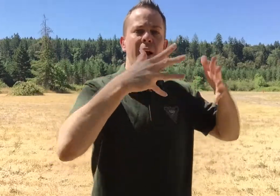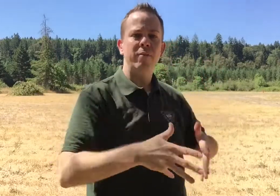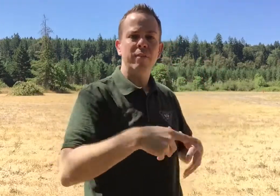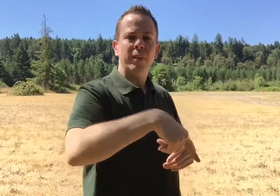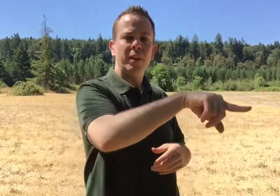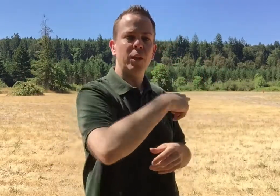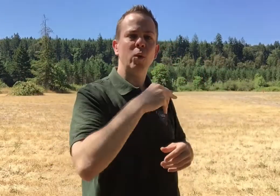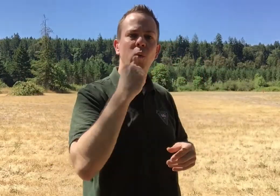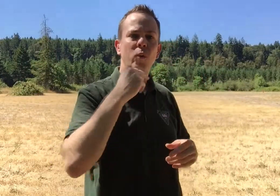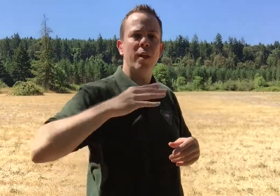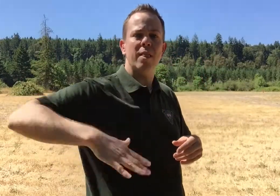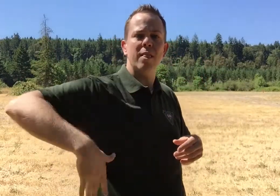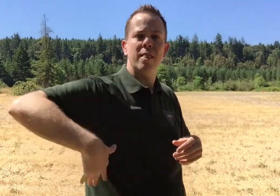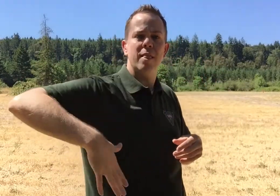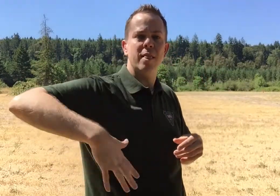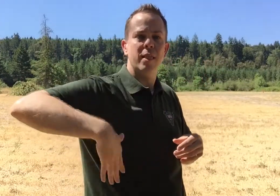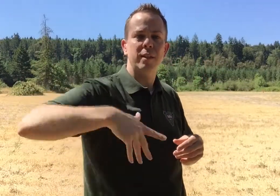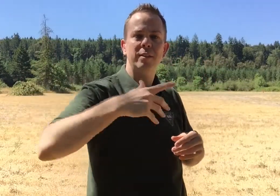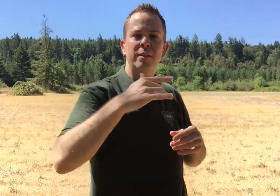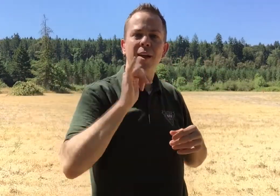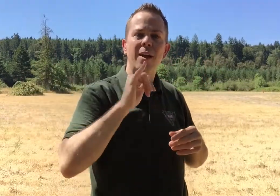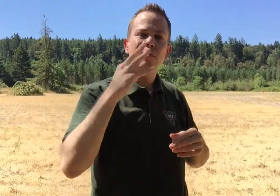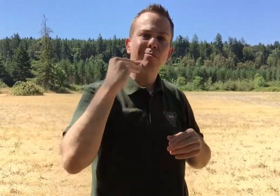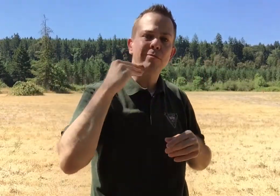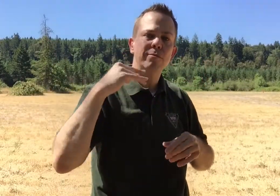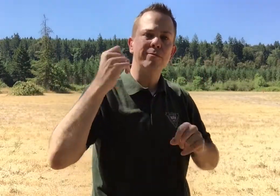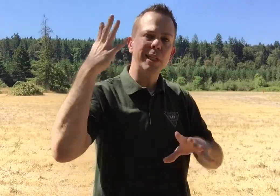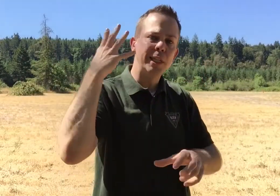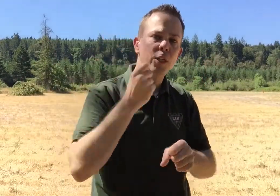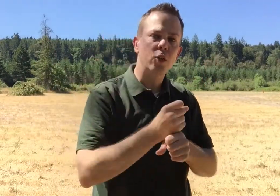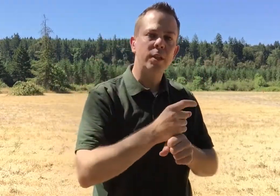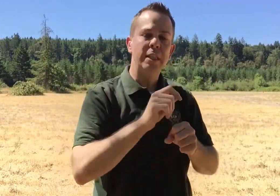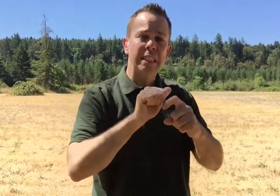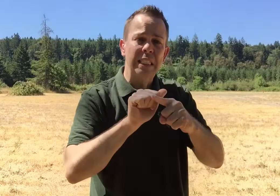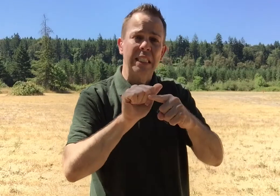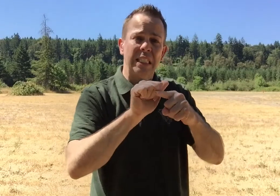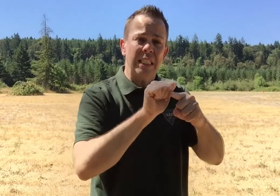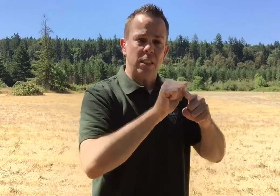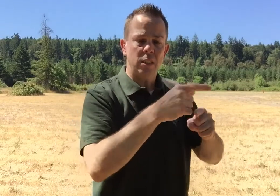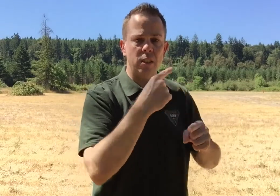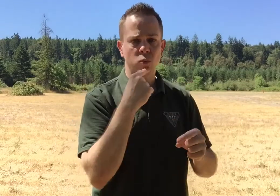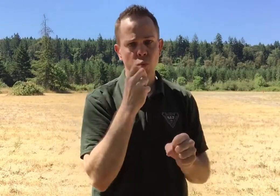However, with over 1,000 employees, the hospital has some work to do